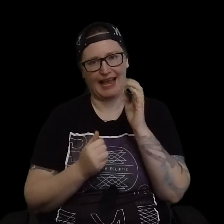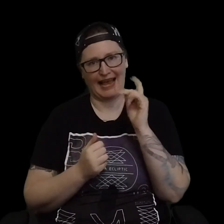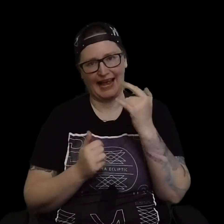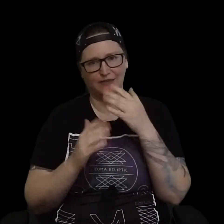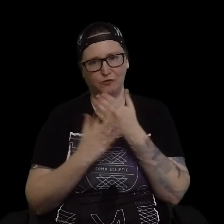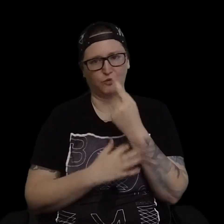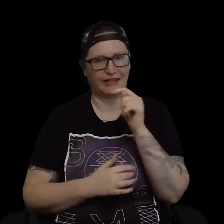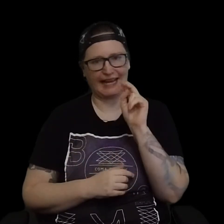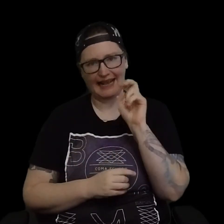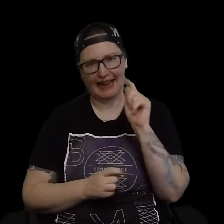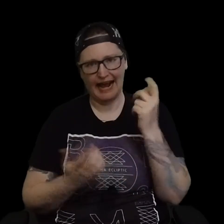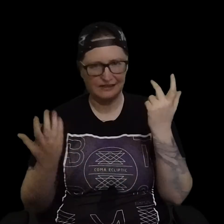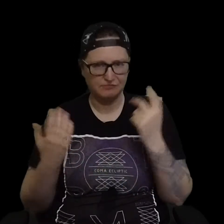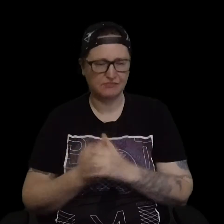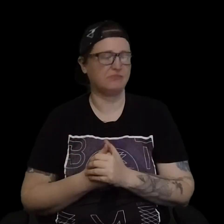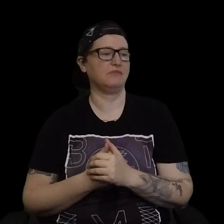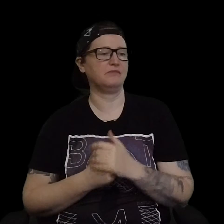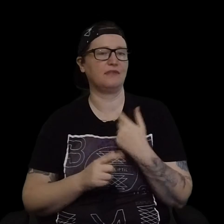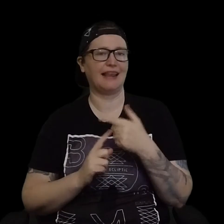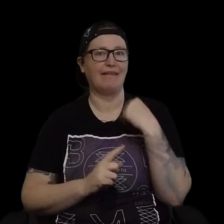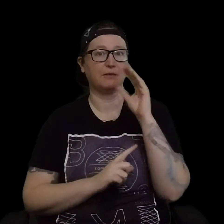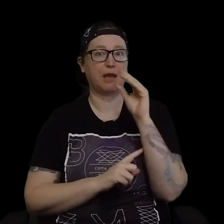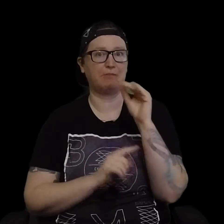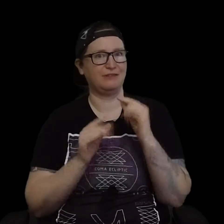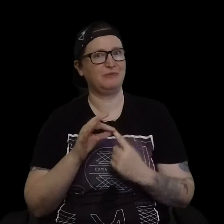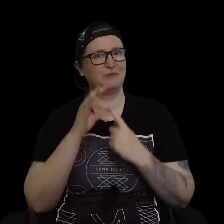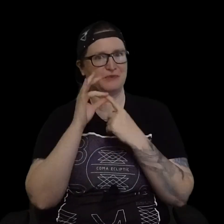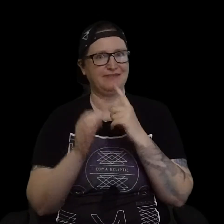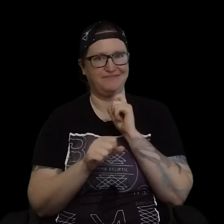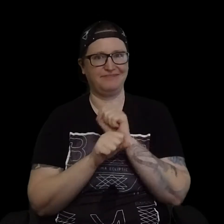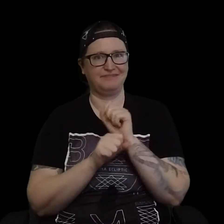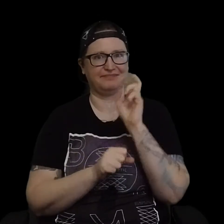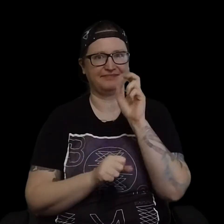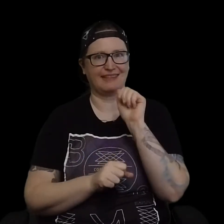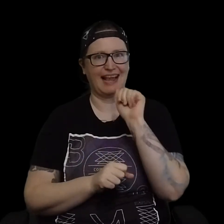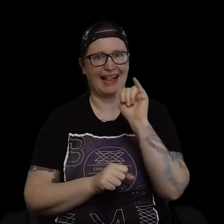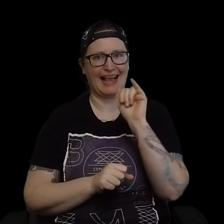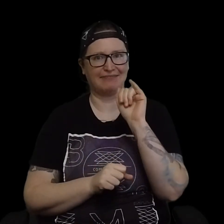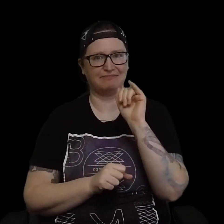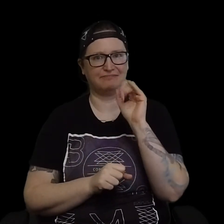who's really good with hacking through the network and then you have puppets which is really unique